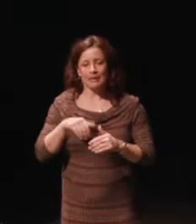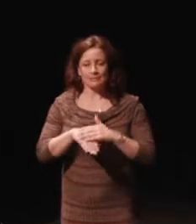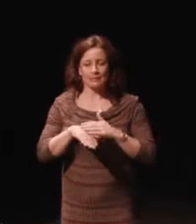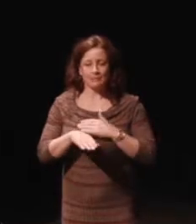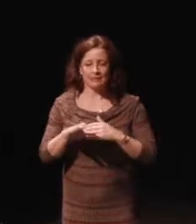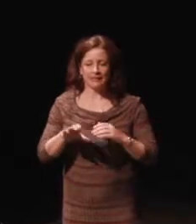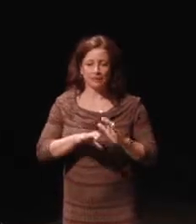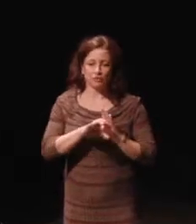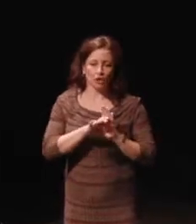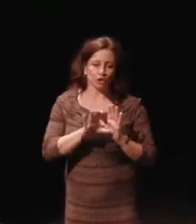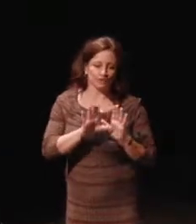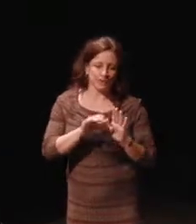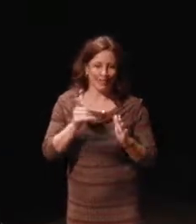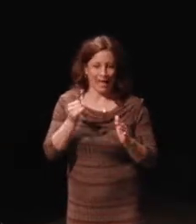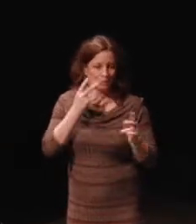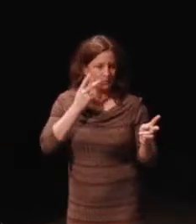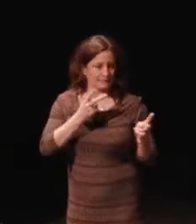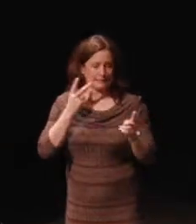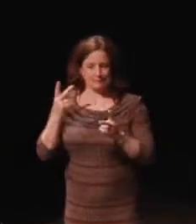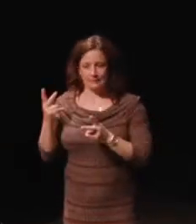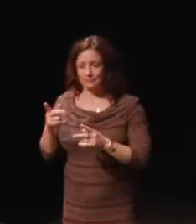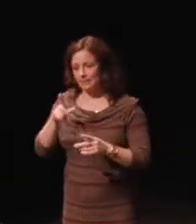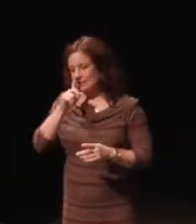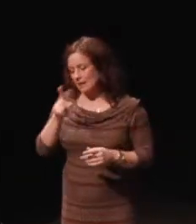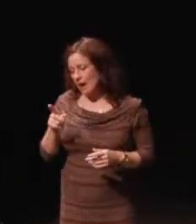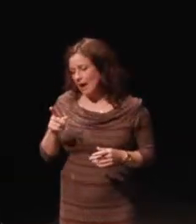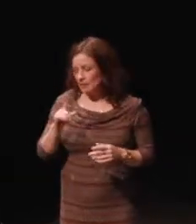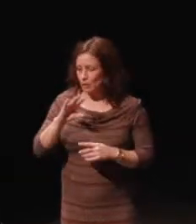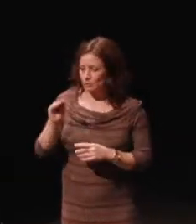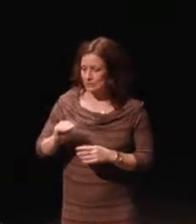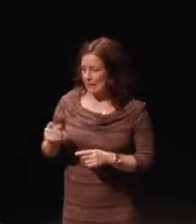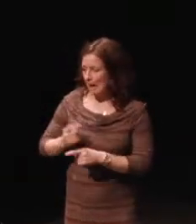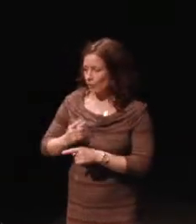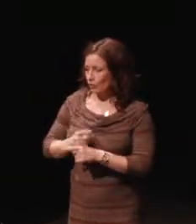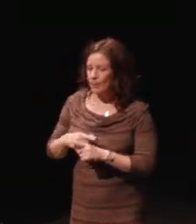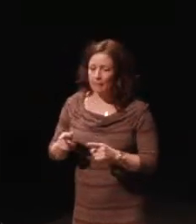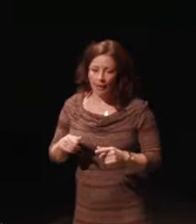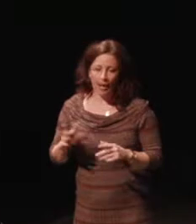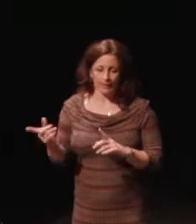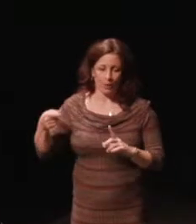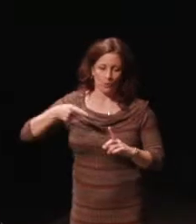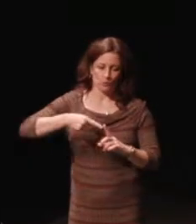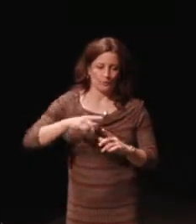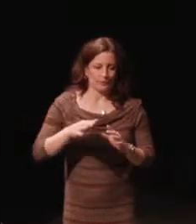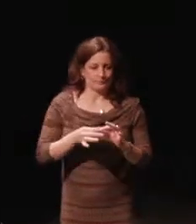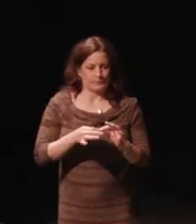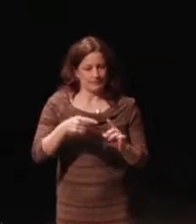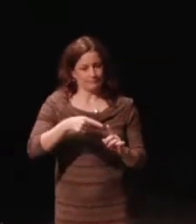Which isn't 100 percent accurate actually. However, it just goes to speak to the impression that we had made,